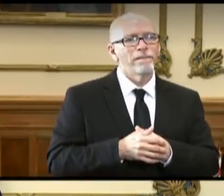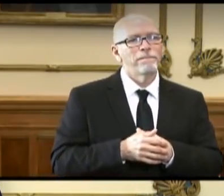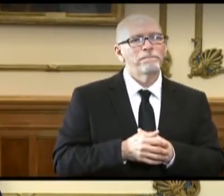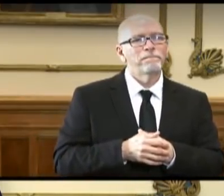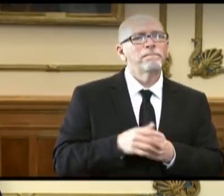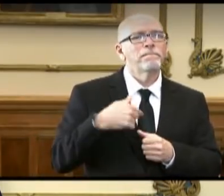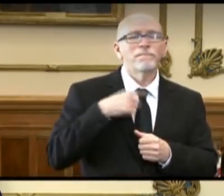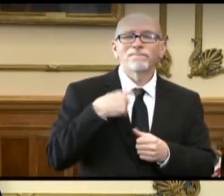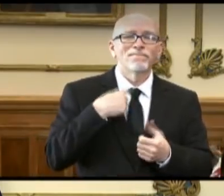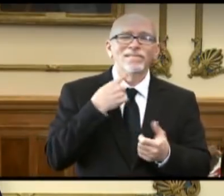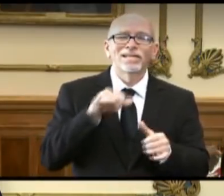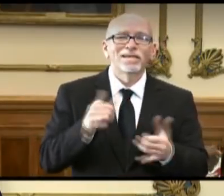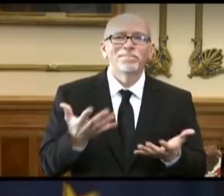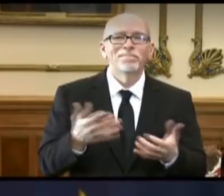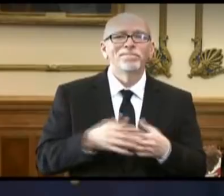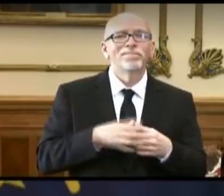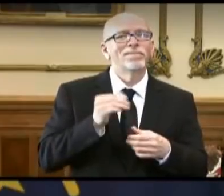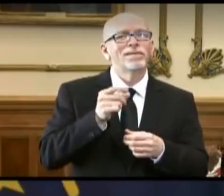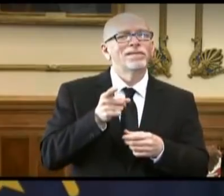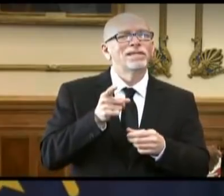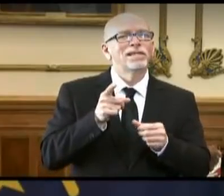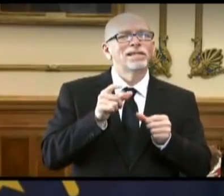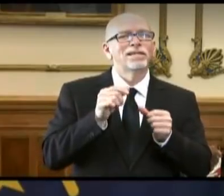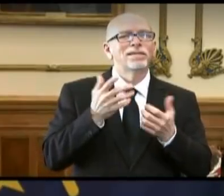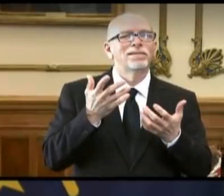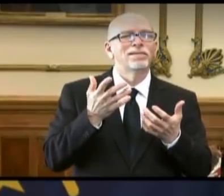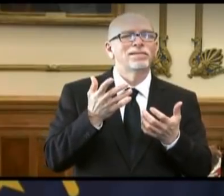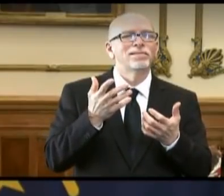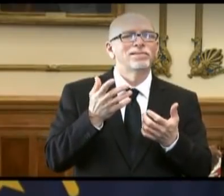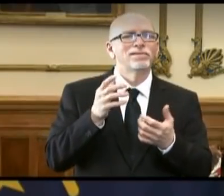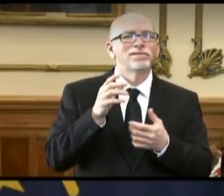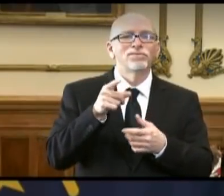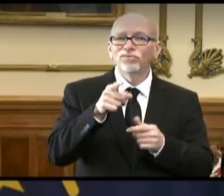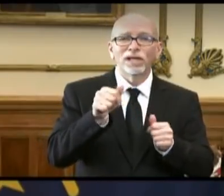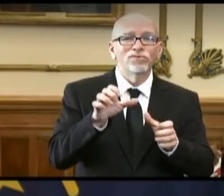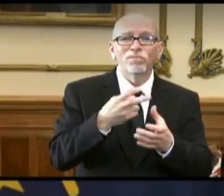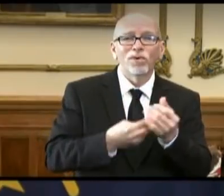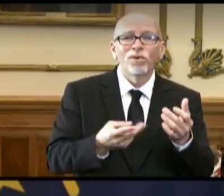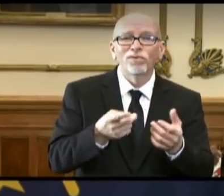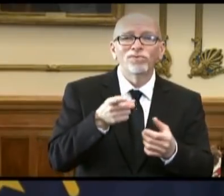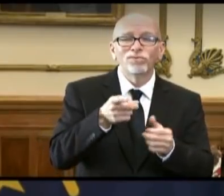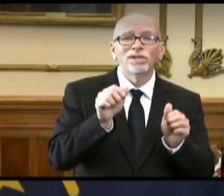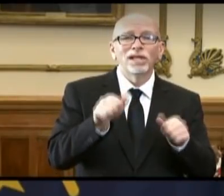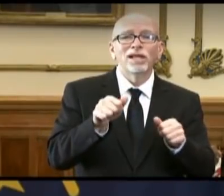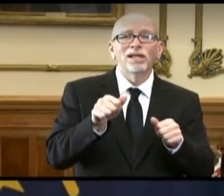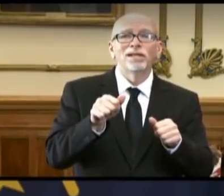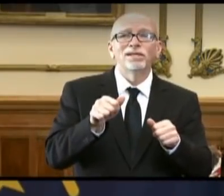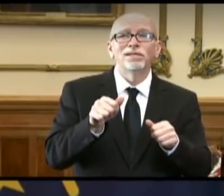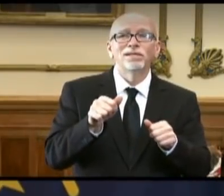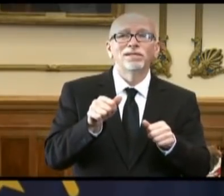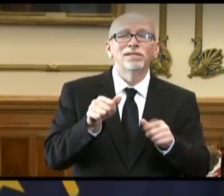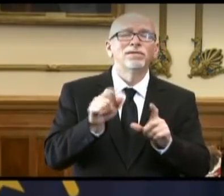A LOT TO TAKE CARE OF EACH OTHER.